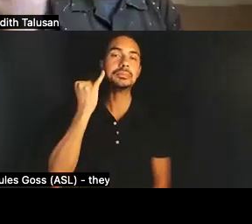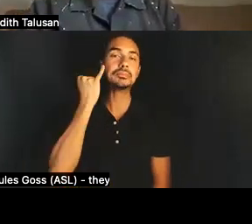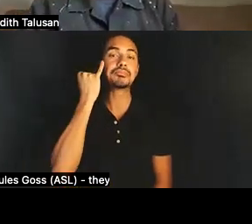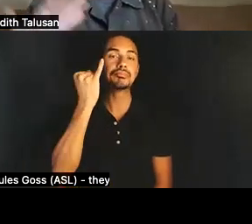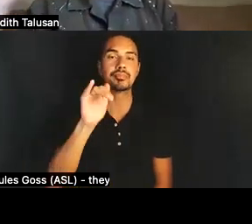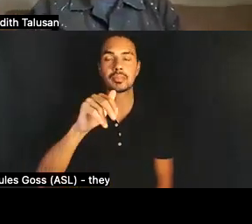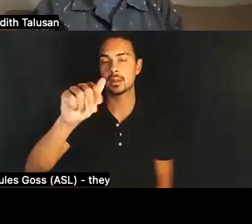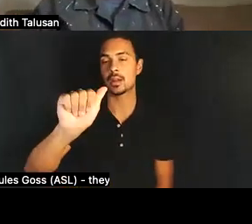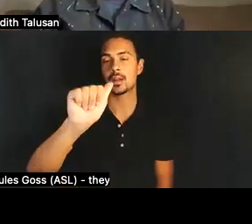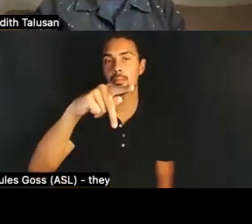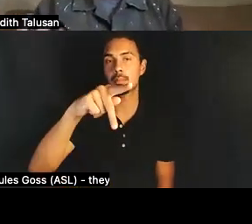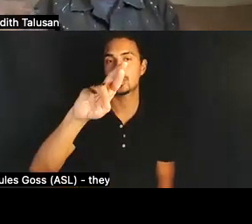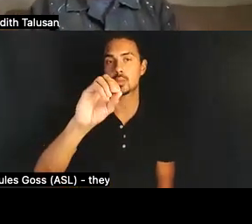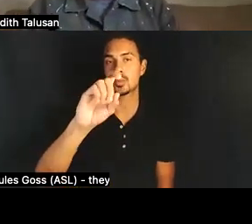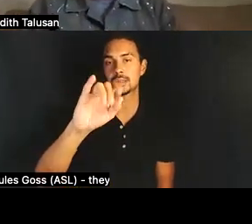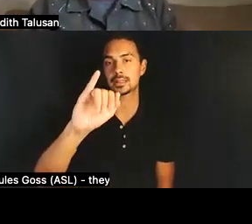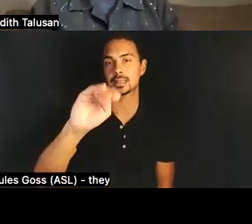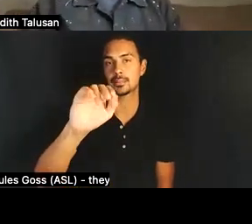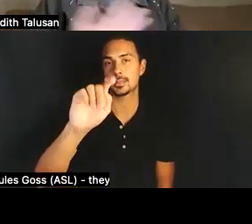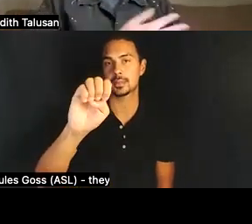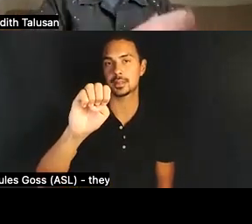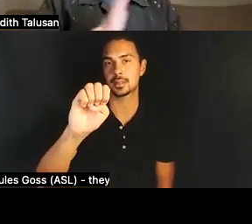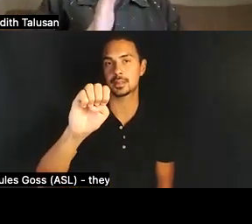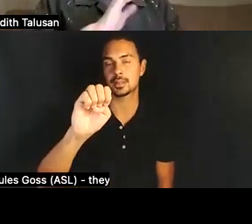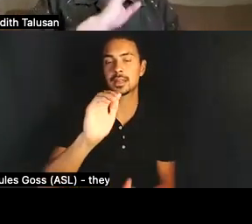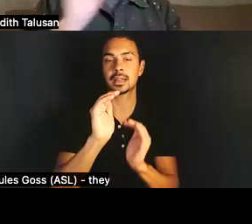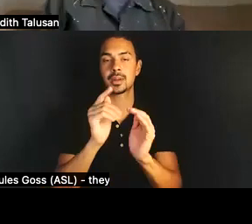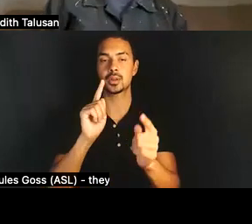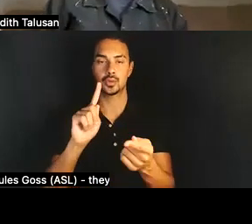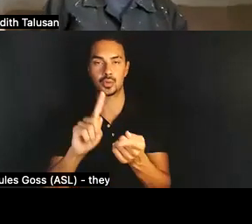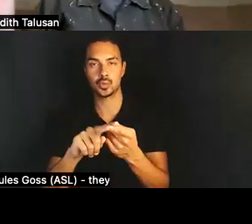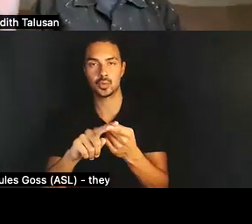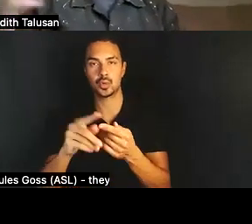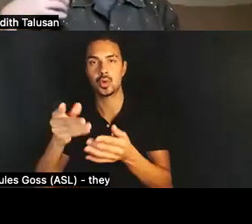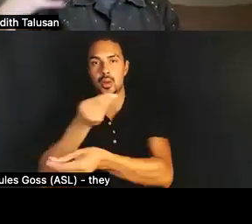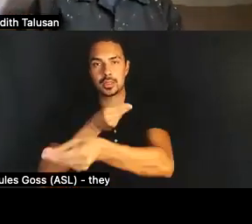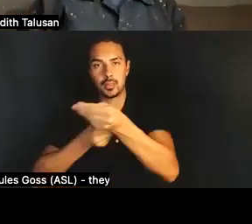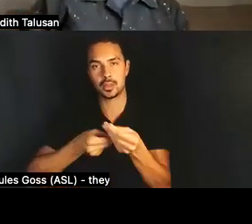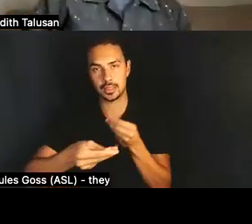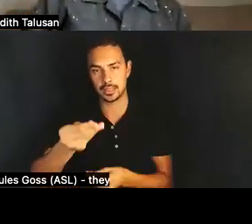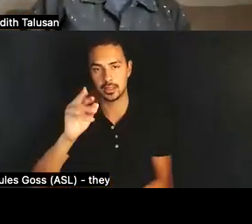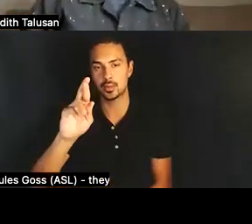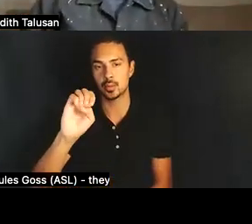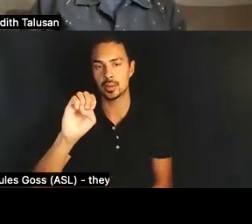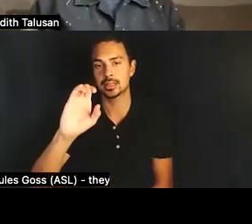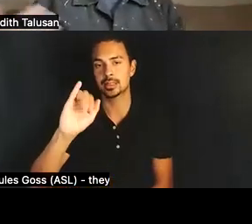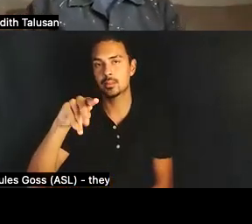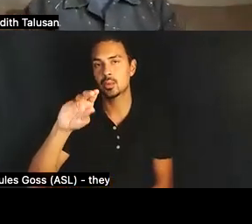concept I want to introduce is this idea of approximate versus direct reciprocity. A lot of times,